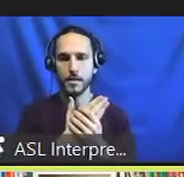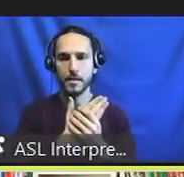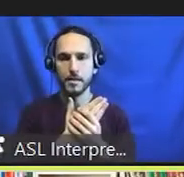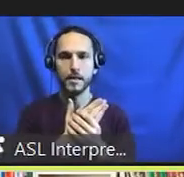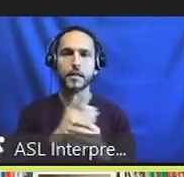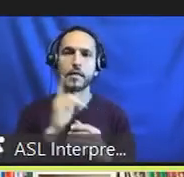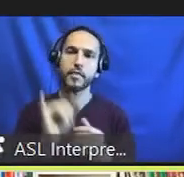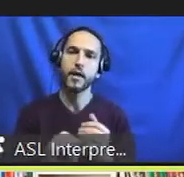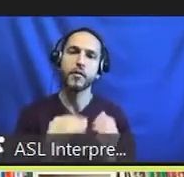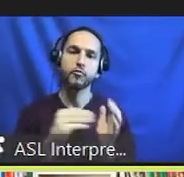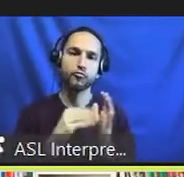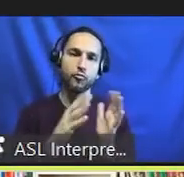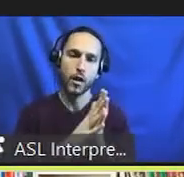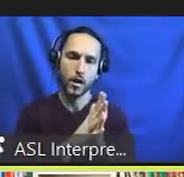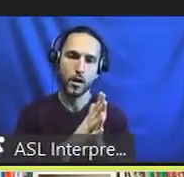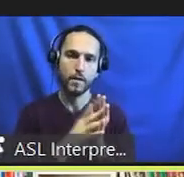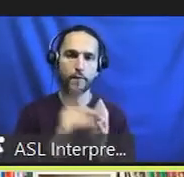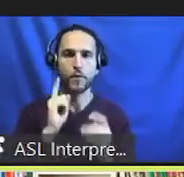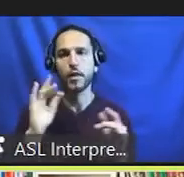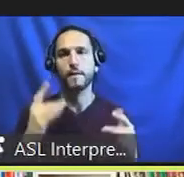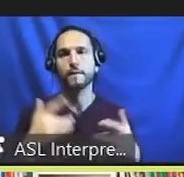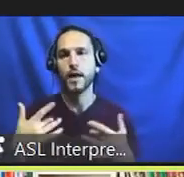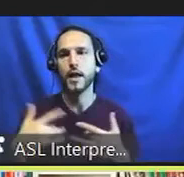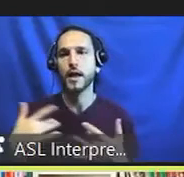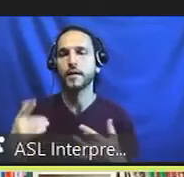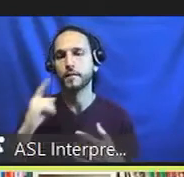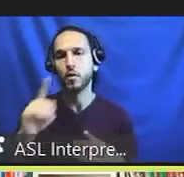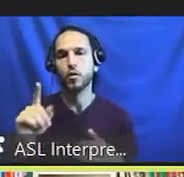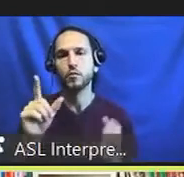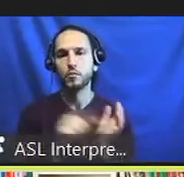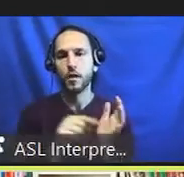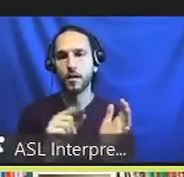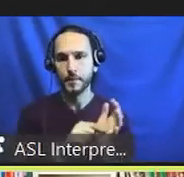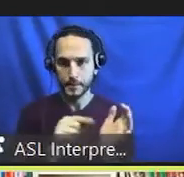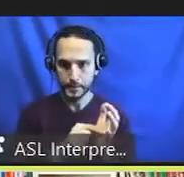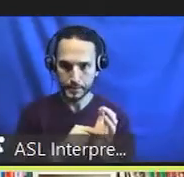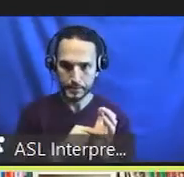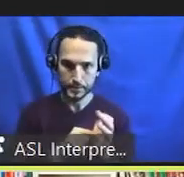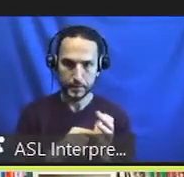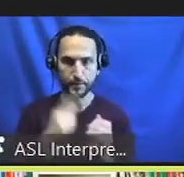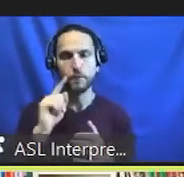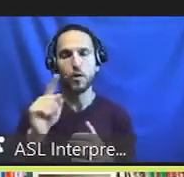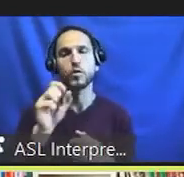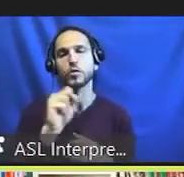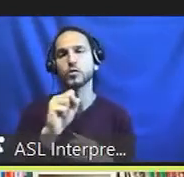a record of the events for publishing purposes-- if you want to put it on social media, for example,